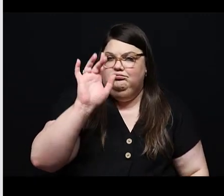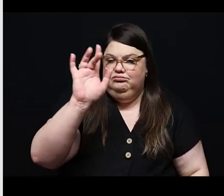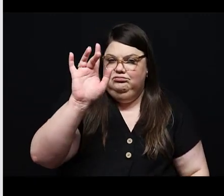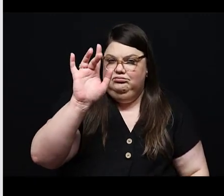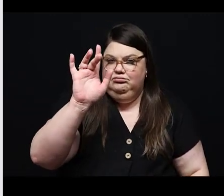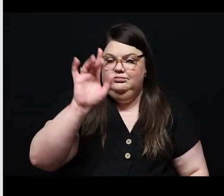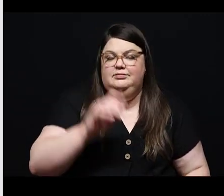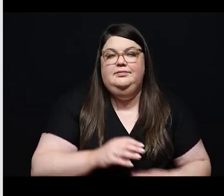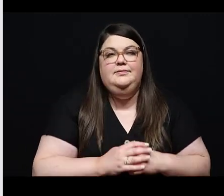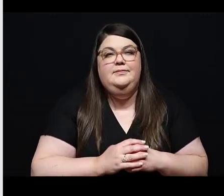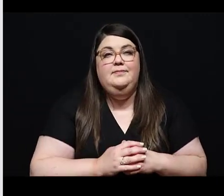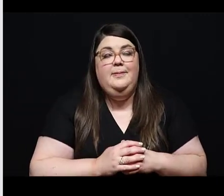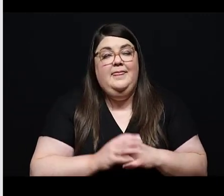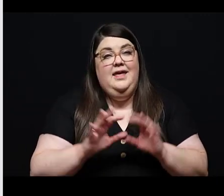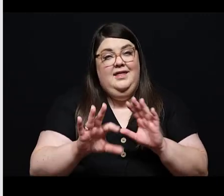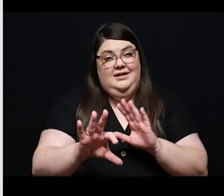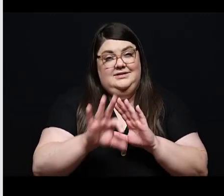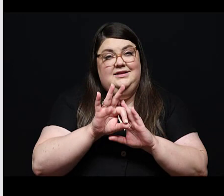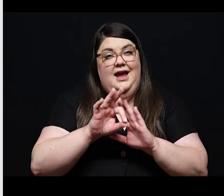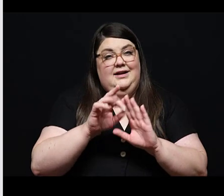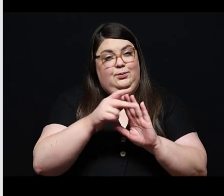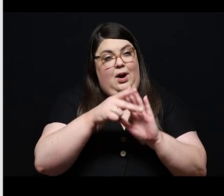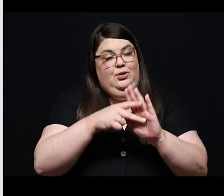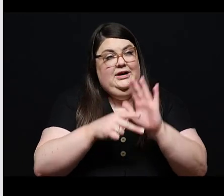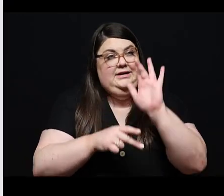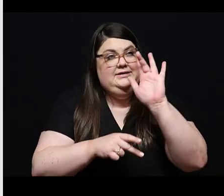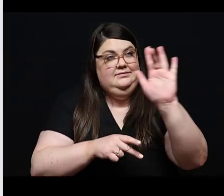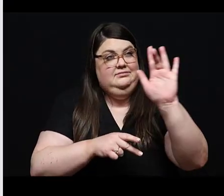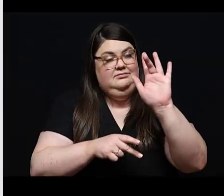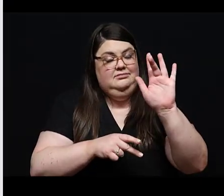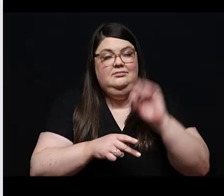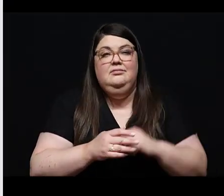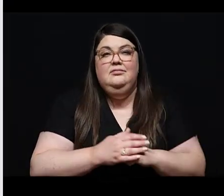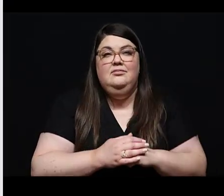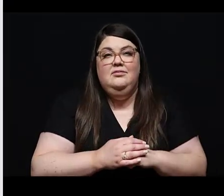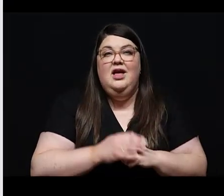Then, select Properties. The Table Properties window will appear.